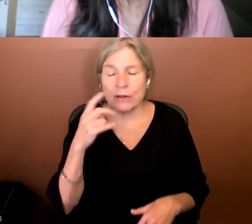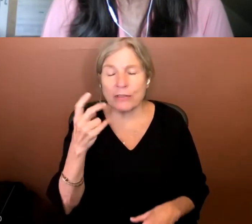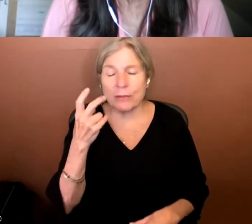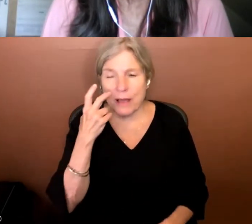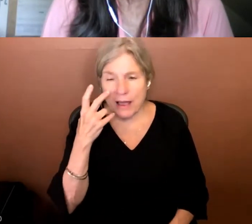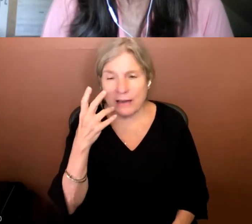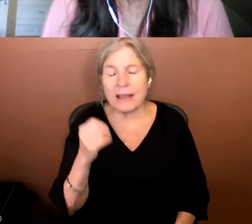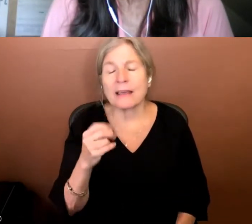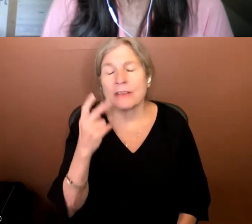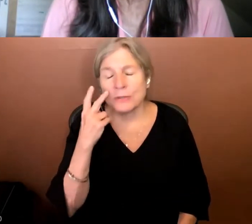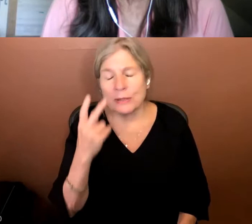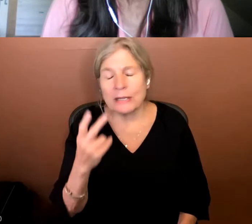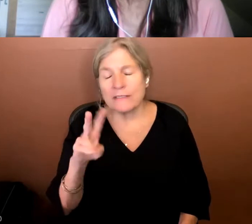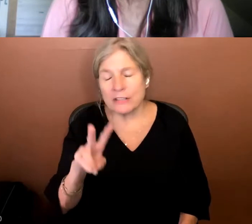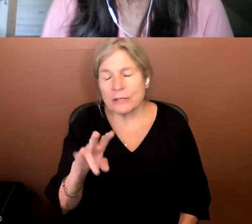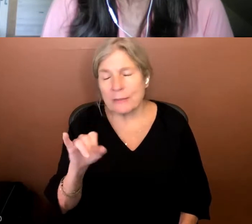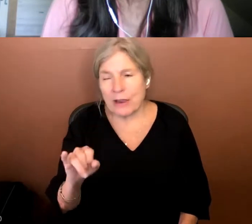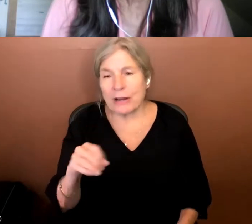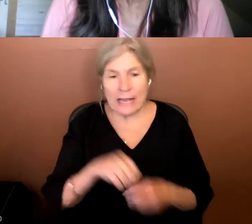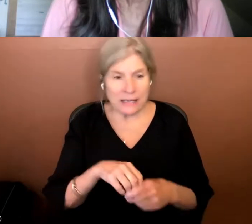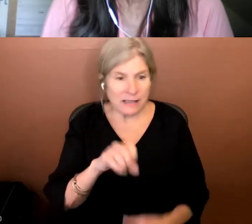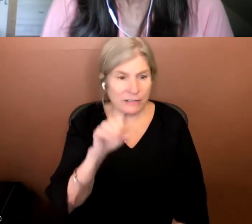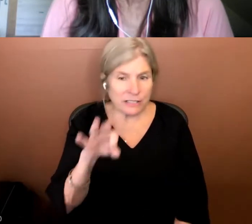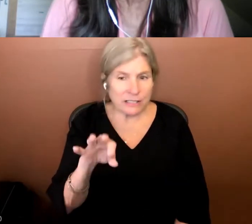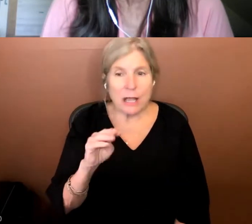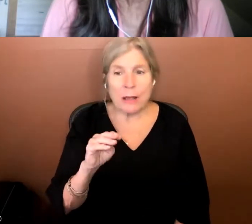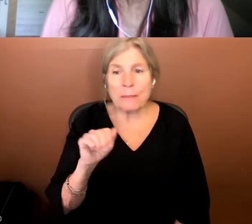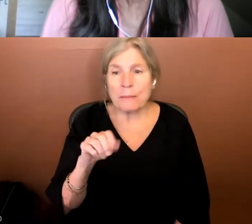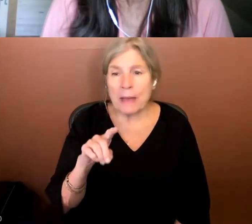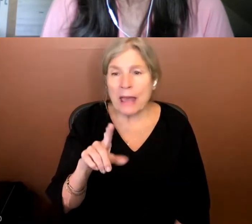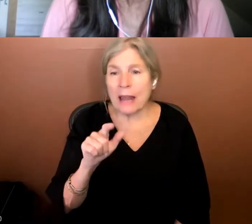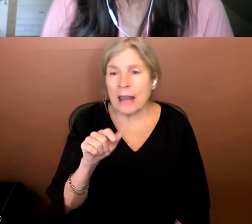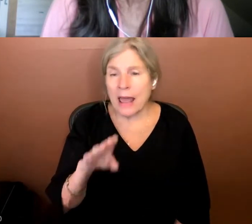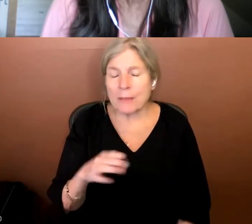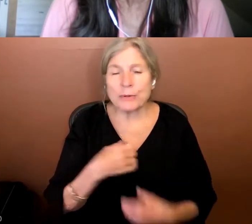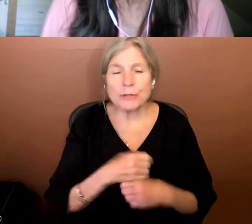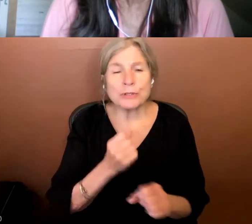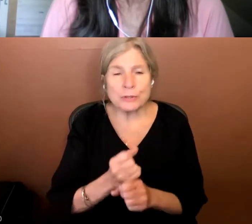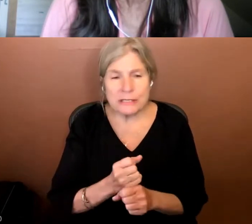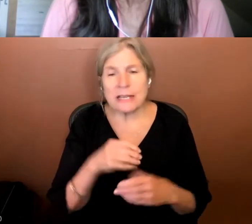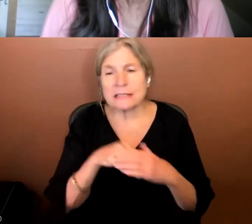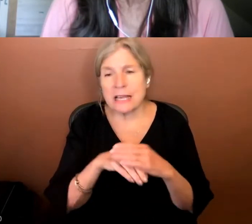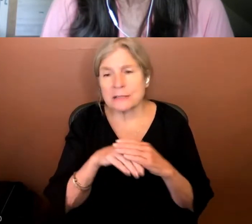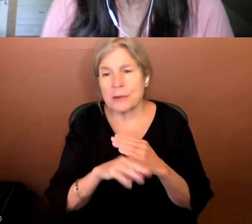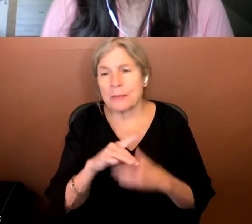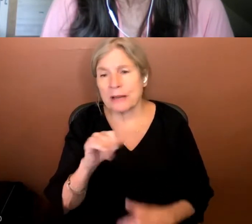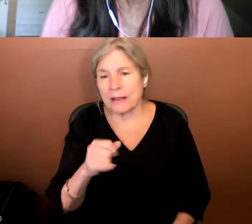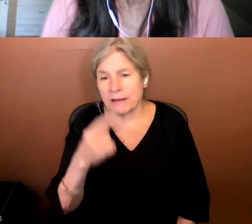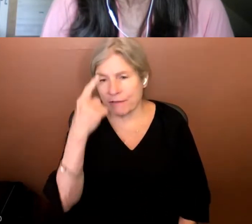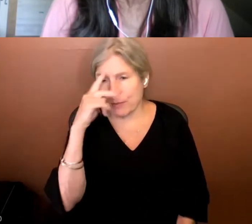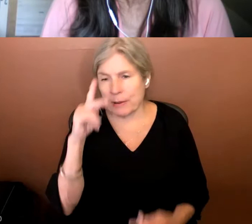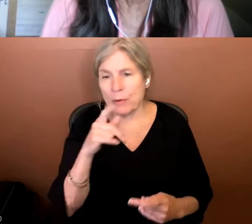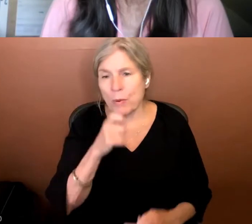San Francisco. MAD Lab produces accessible media for people who are blind and visually impaired. We'll